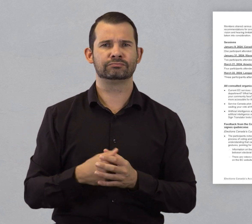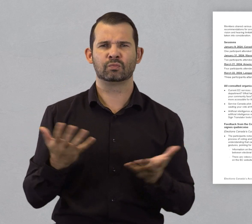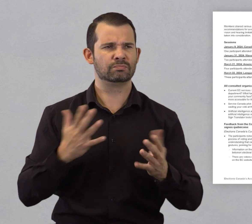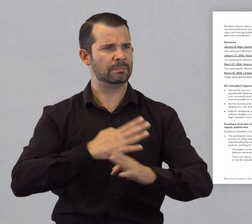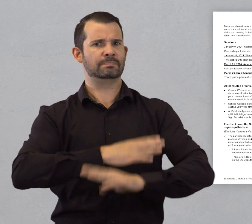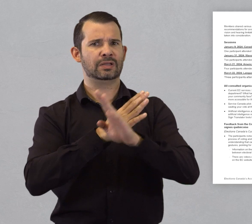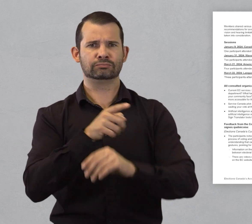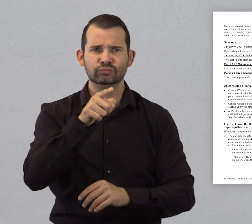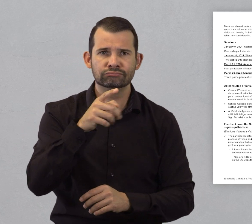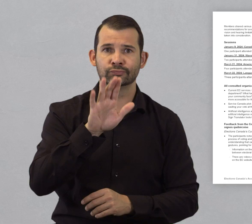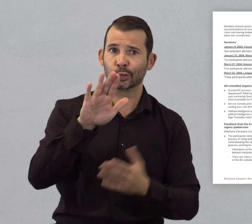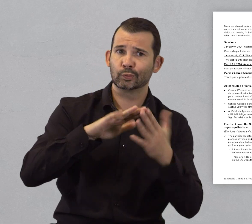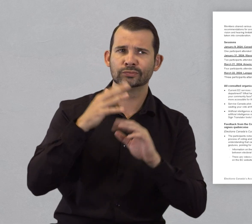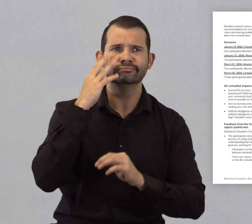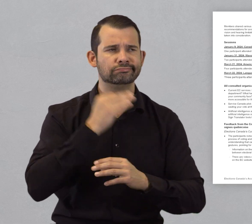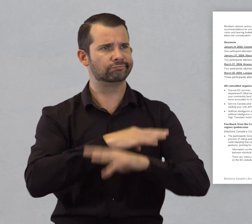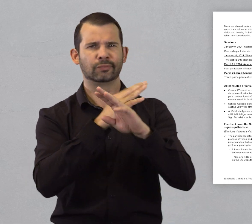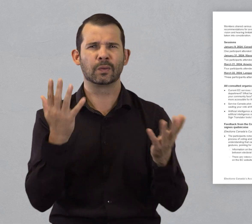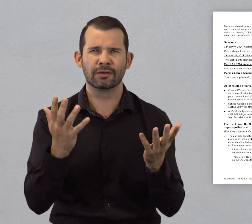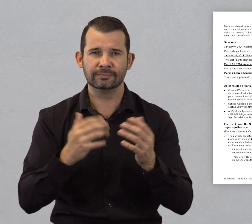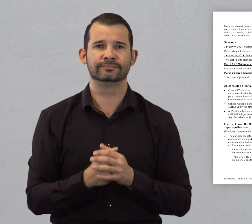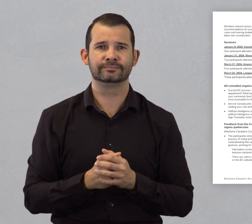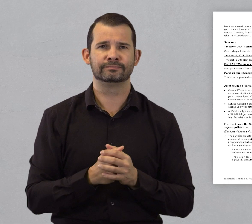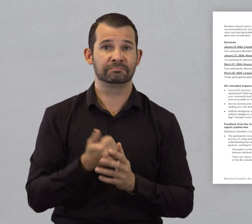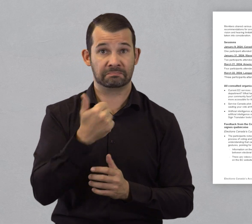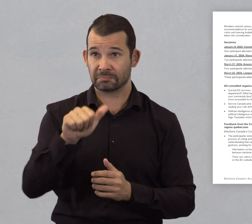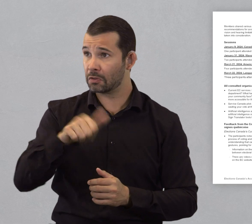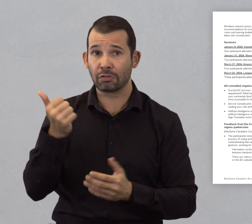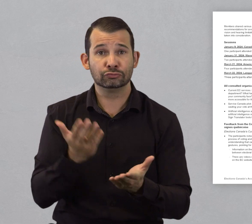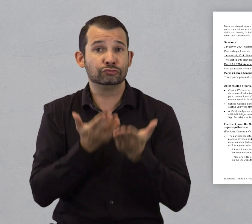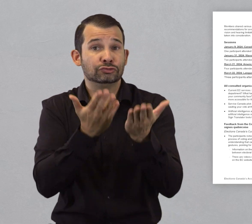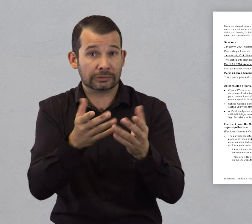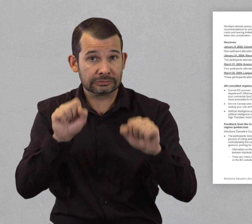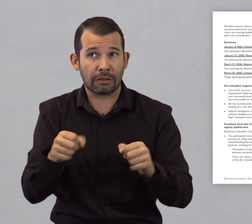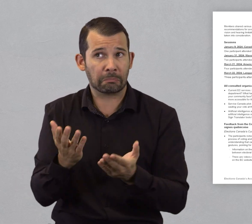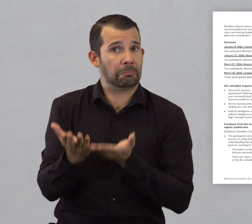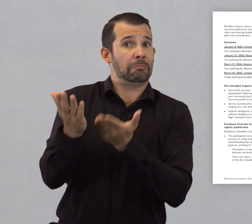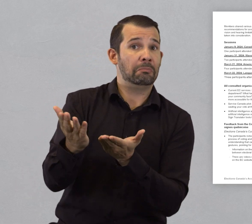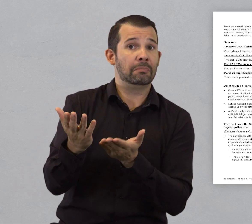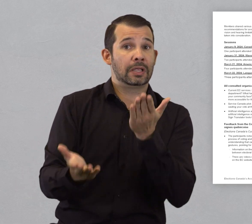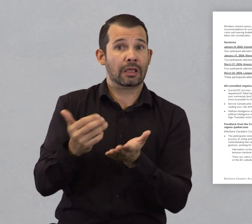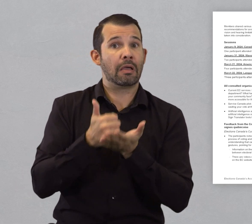you and your community face? Are there any other suggestions you can offer that might help EC make